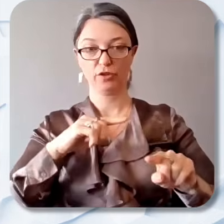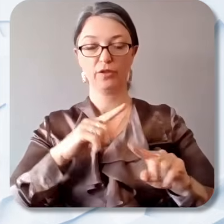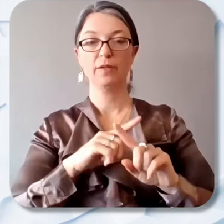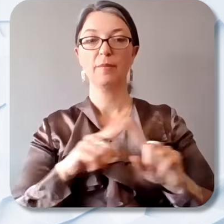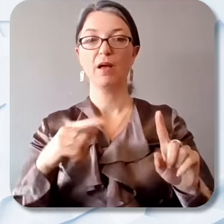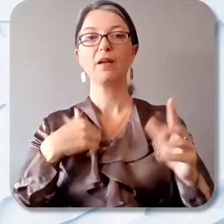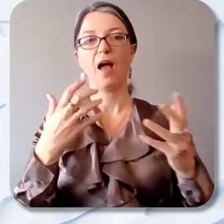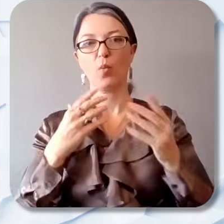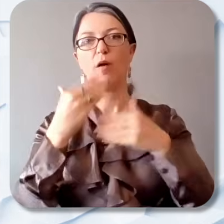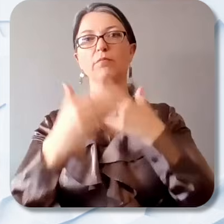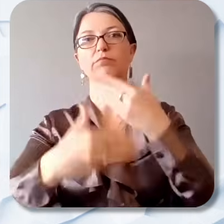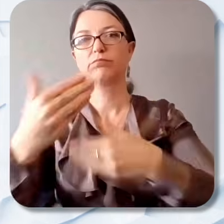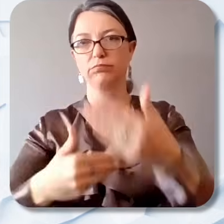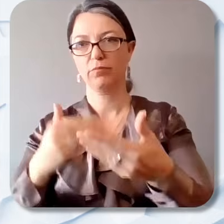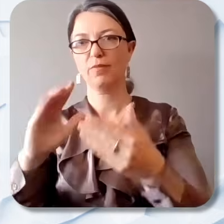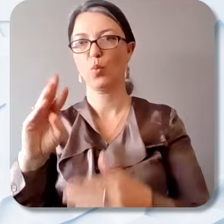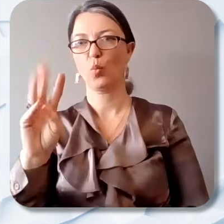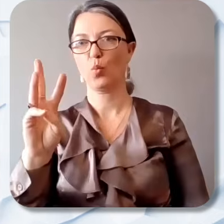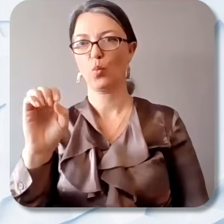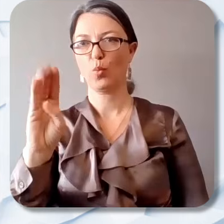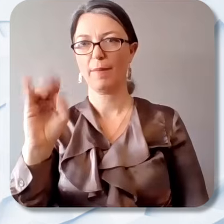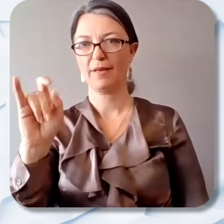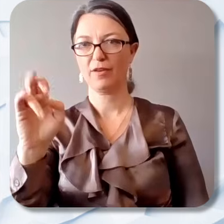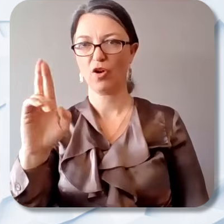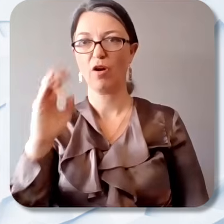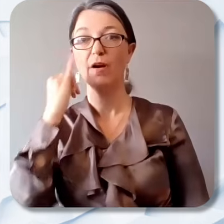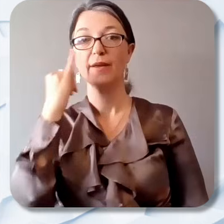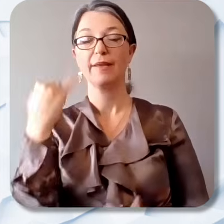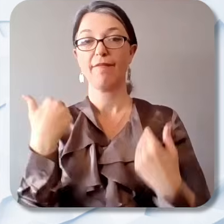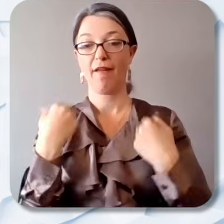us moving along, and then, if we have time at the end to go through more questions we will.